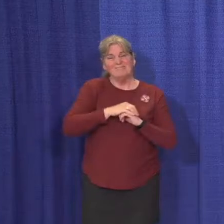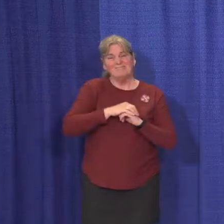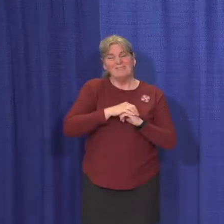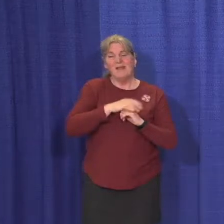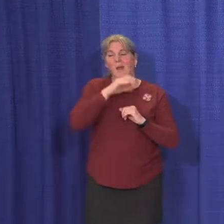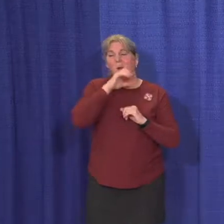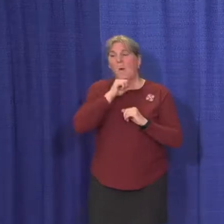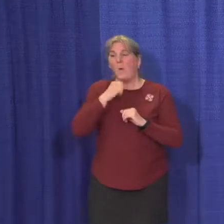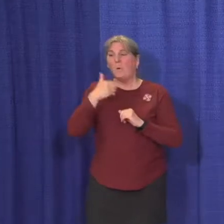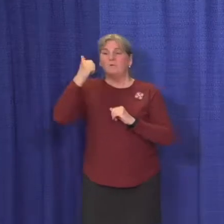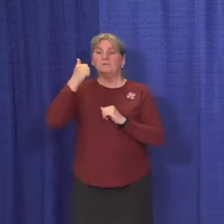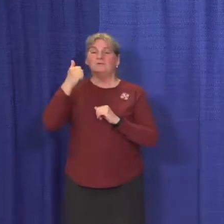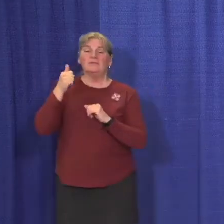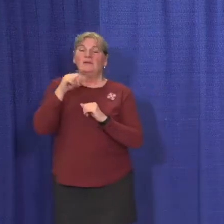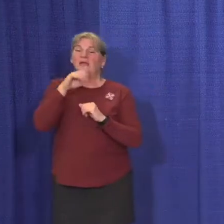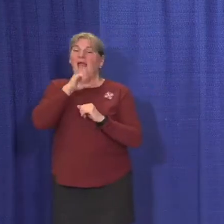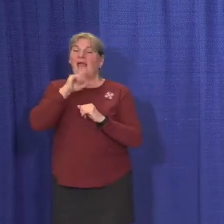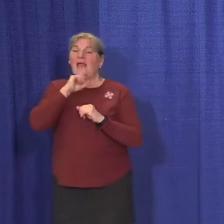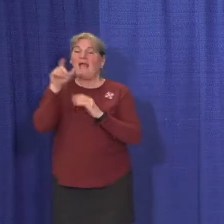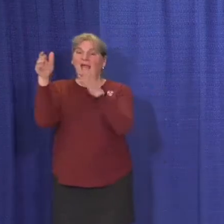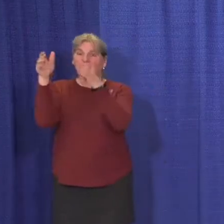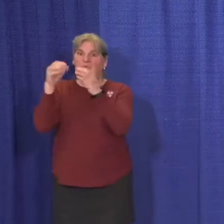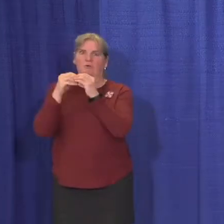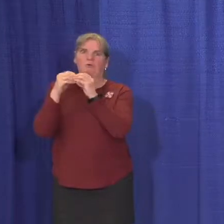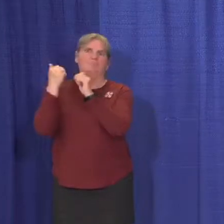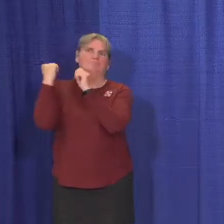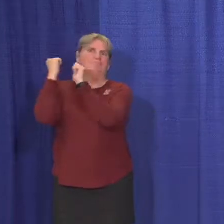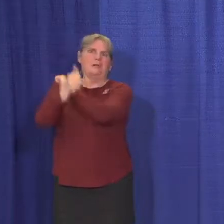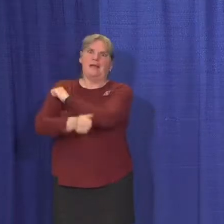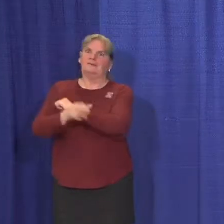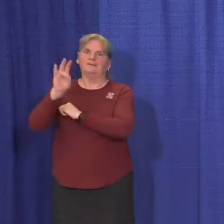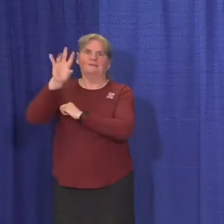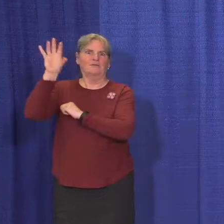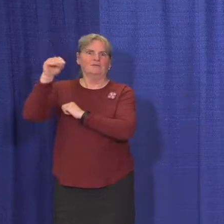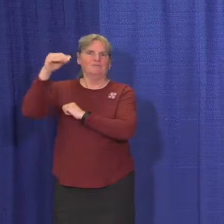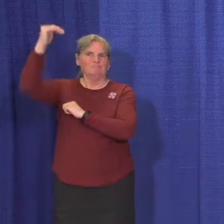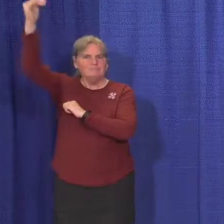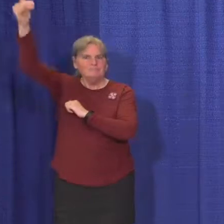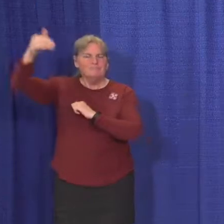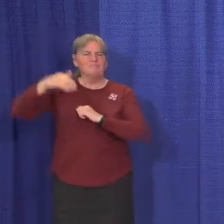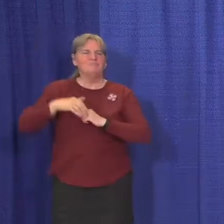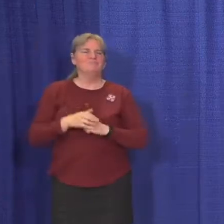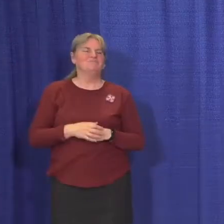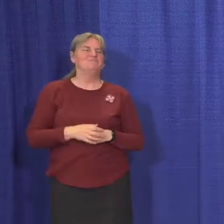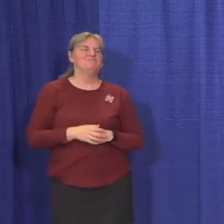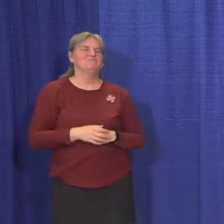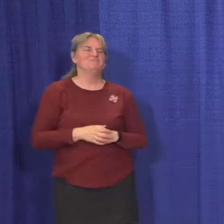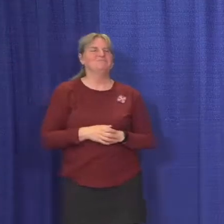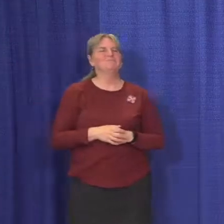months. In older age groups we have gone much further.